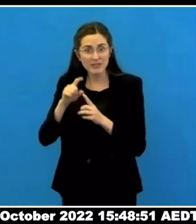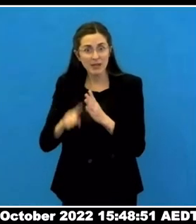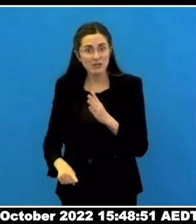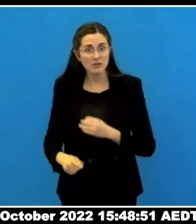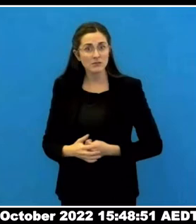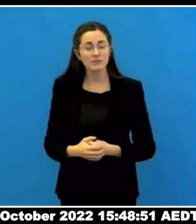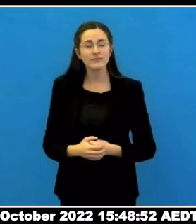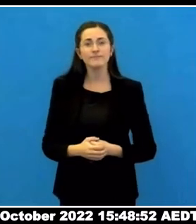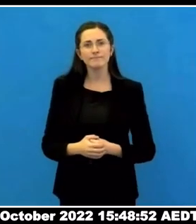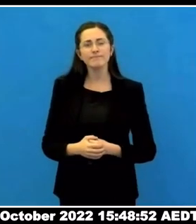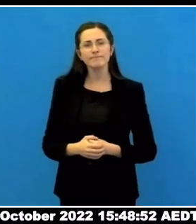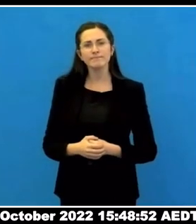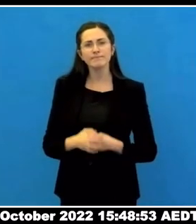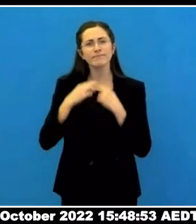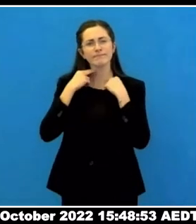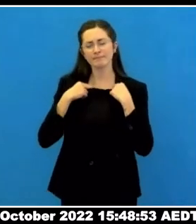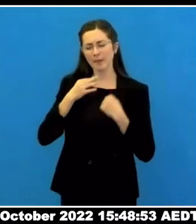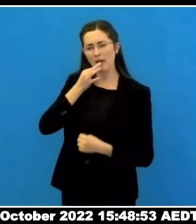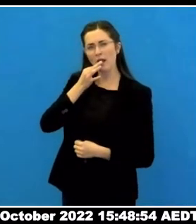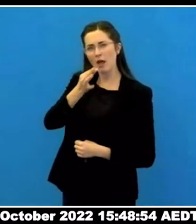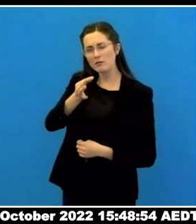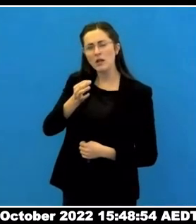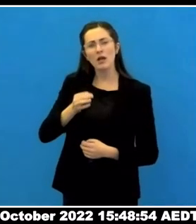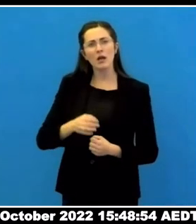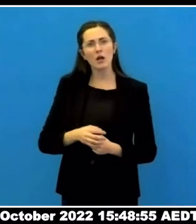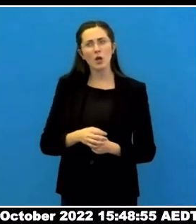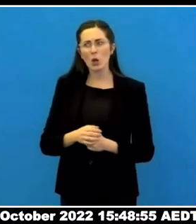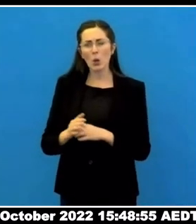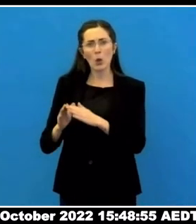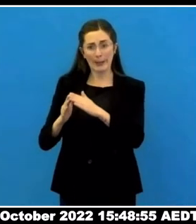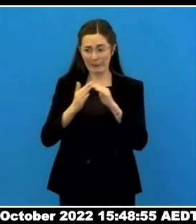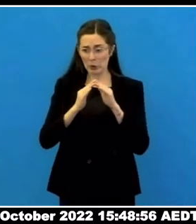What information do you think the community need